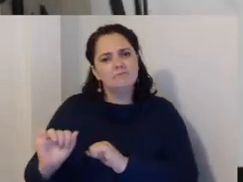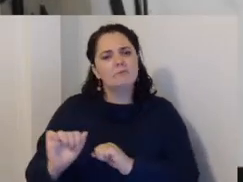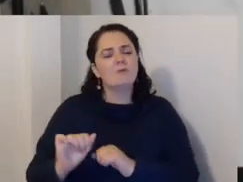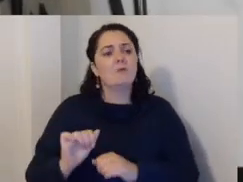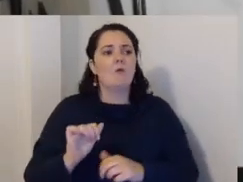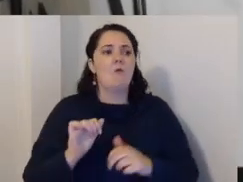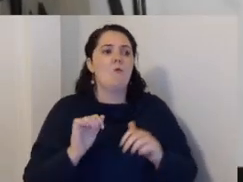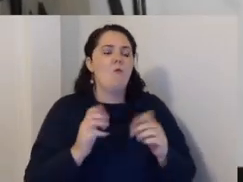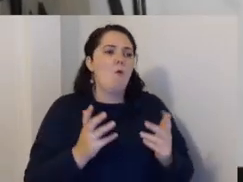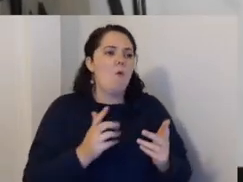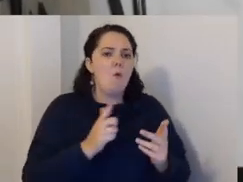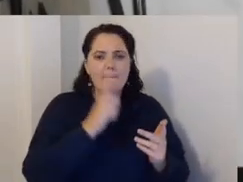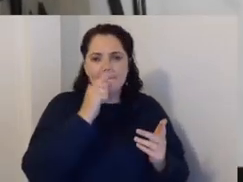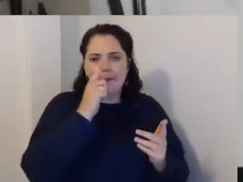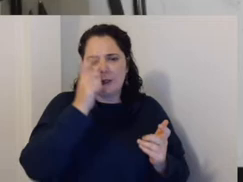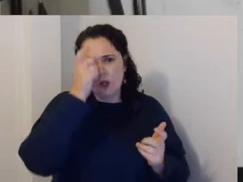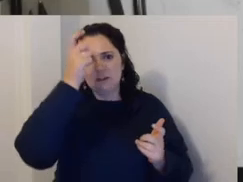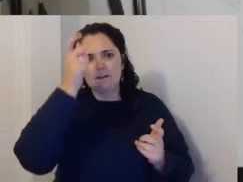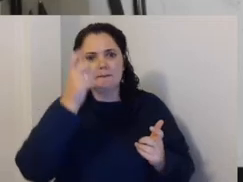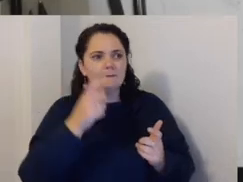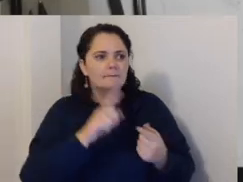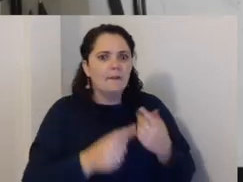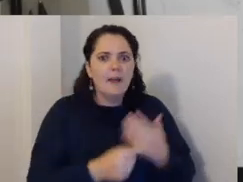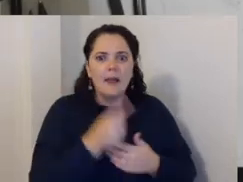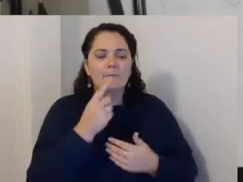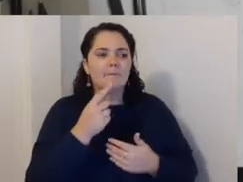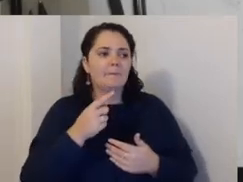you know that are that are conceptual for this that are specific to the time and place in which